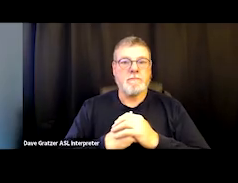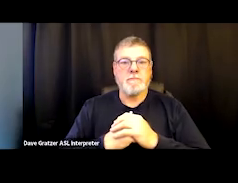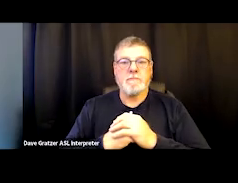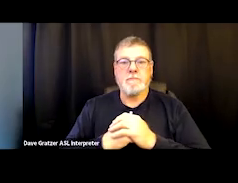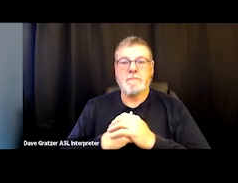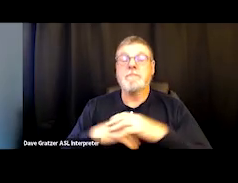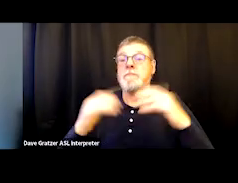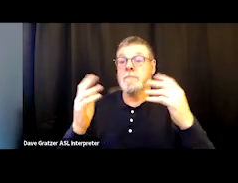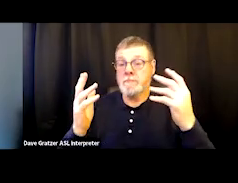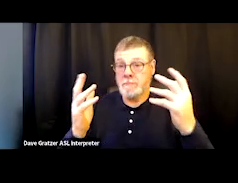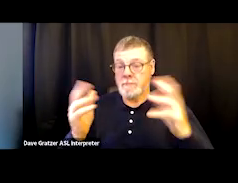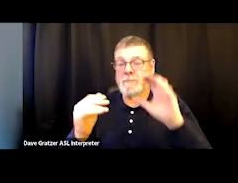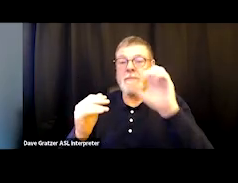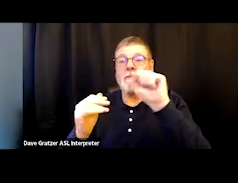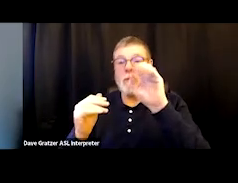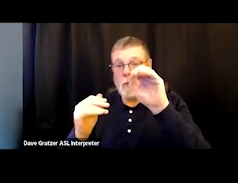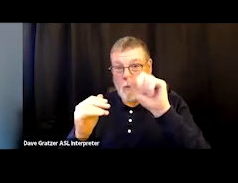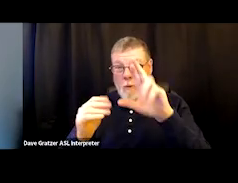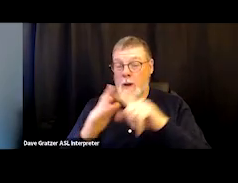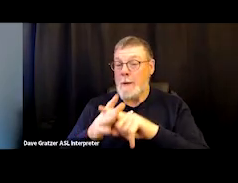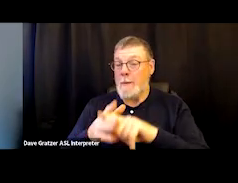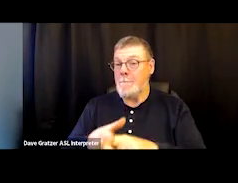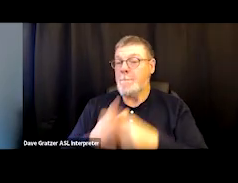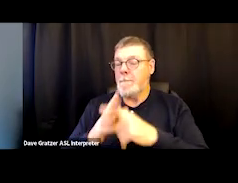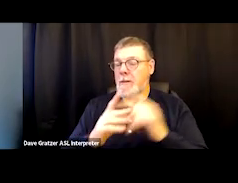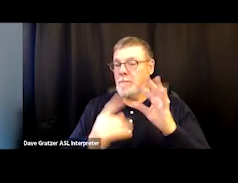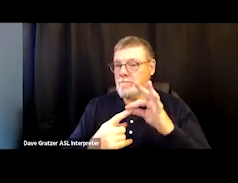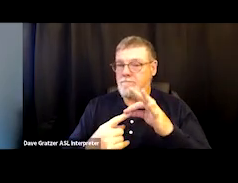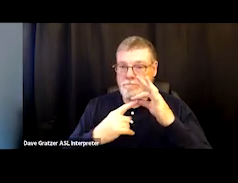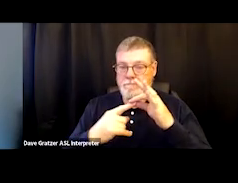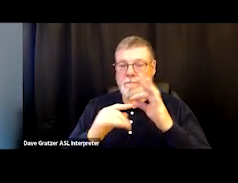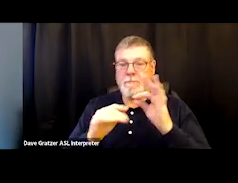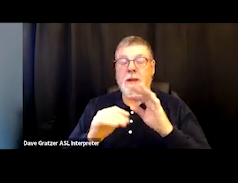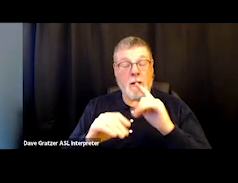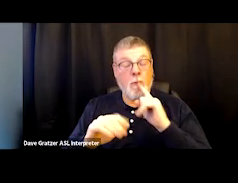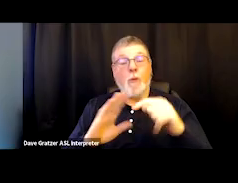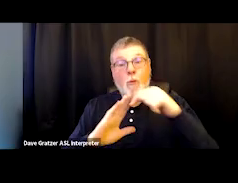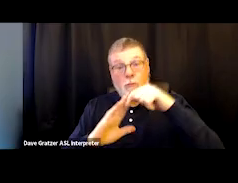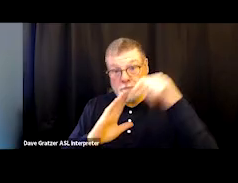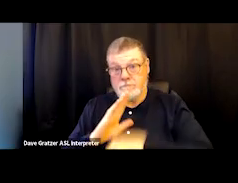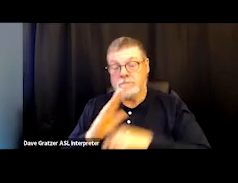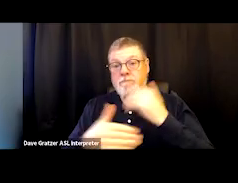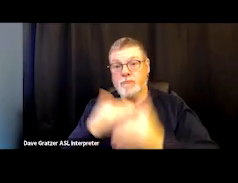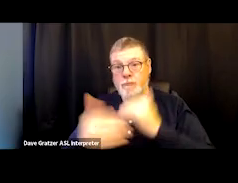Okay, so the SOAR model, especially in the beginning, is an intensive process between you